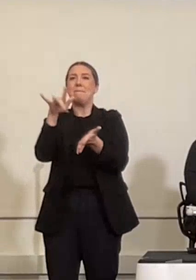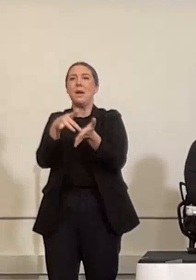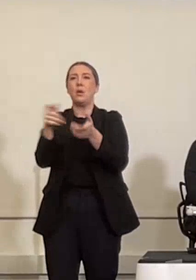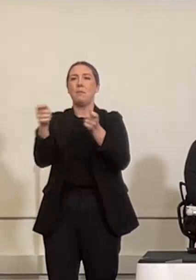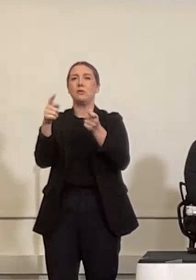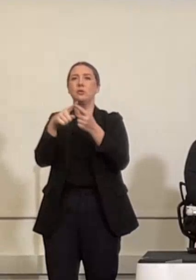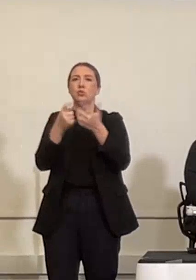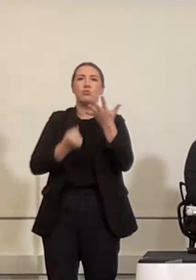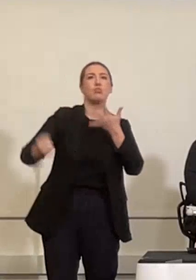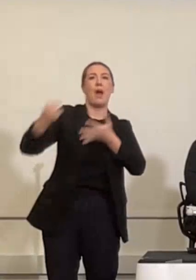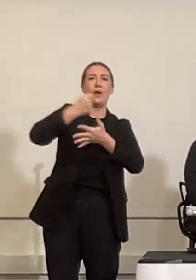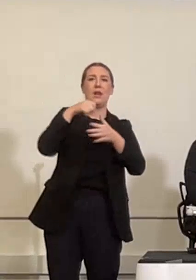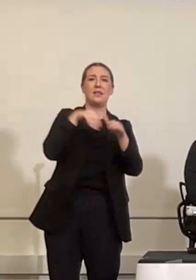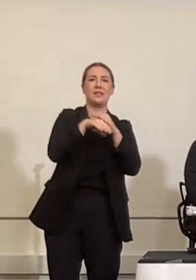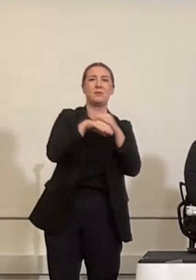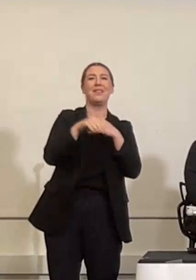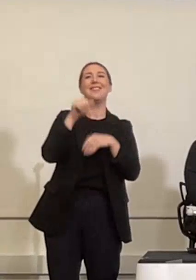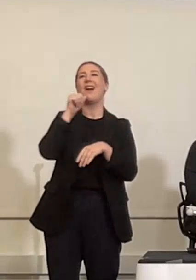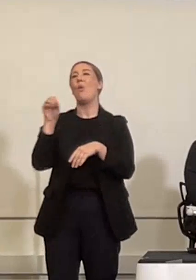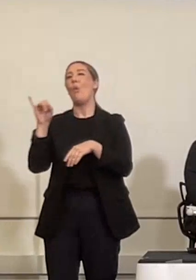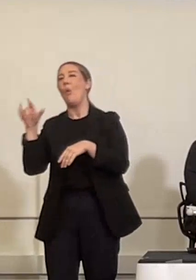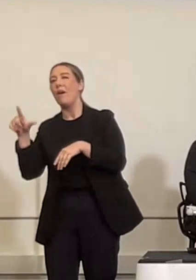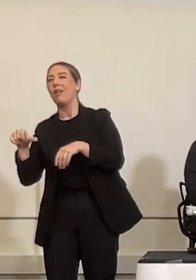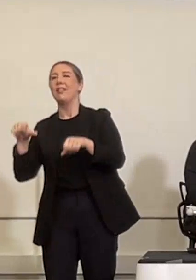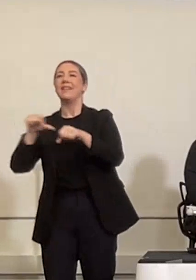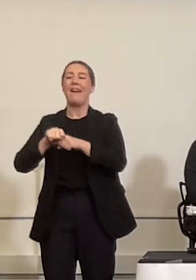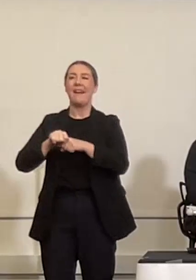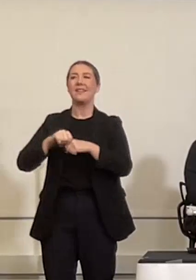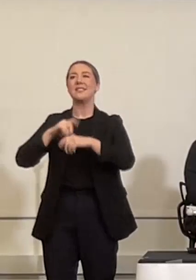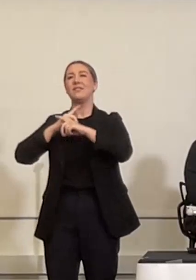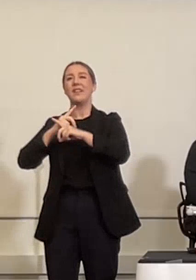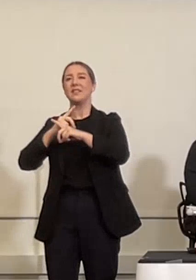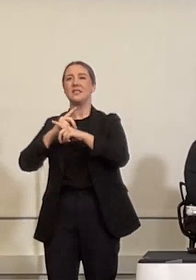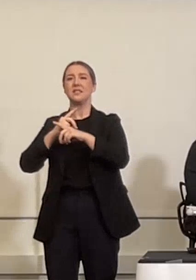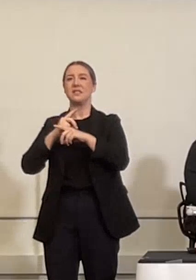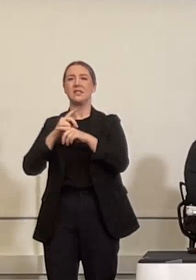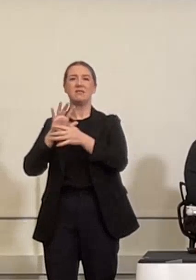accessibility over their own gas or defense any of these other sorts of things.